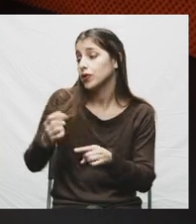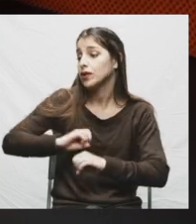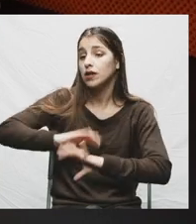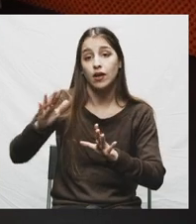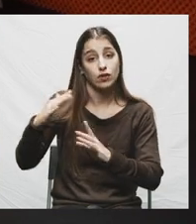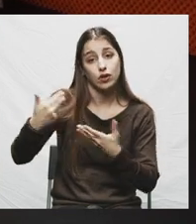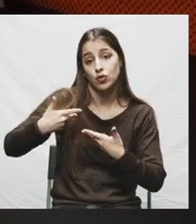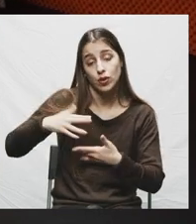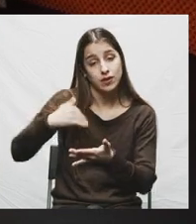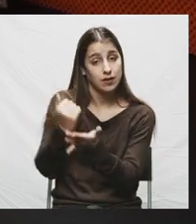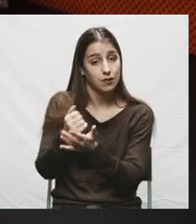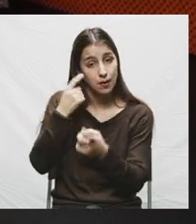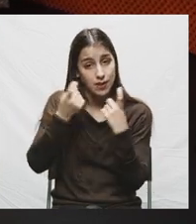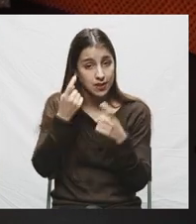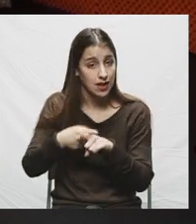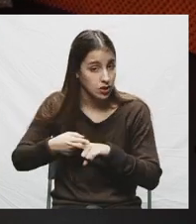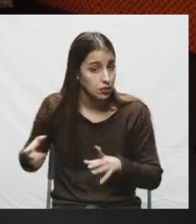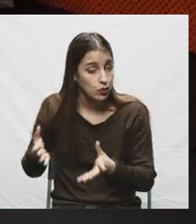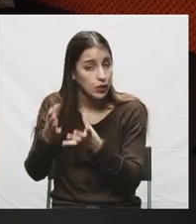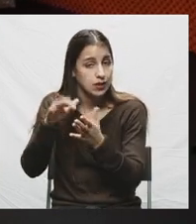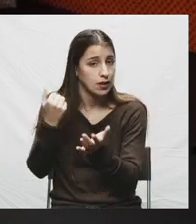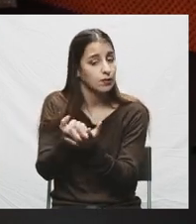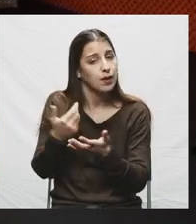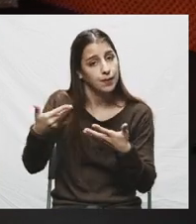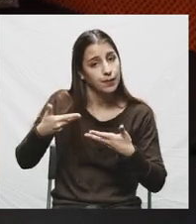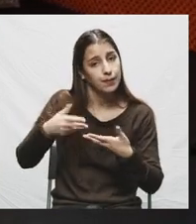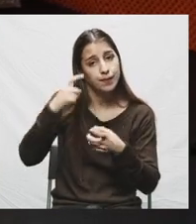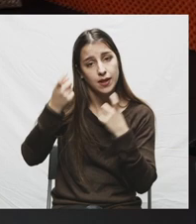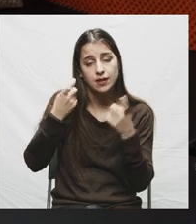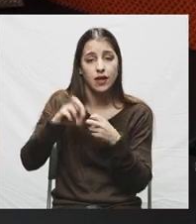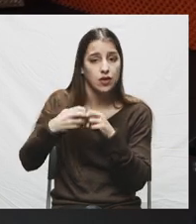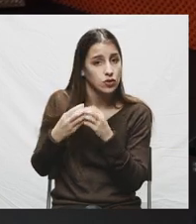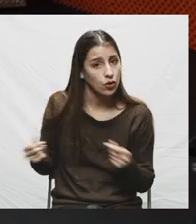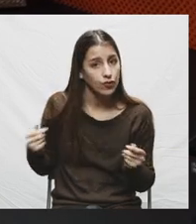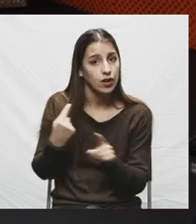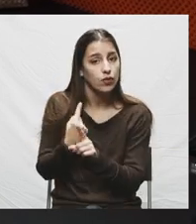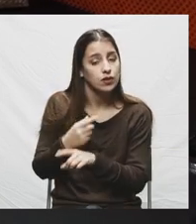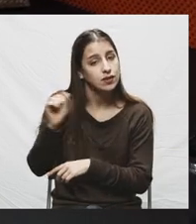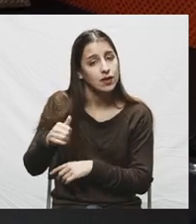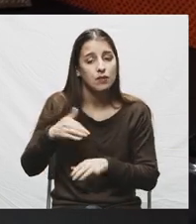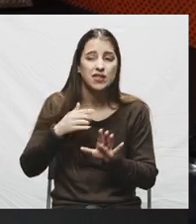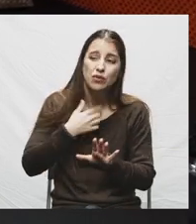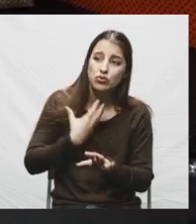Of course. — It's not that you go steal. Yes, yes, they stimulate. They stimulate, helping you solve questions and think questions.